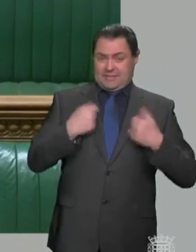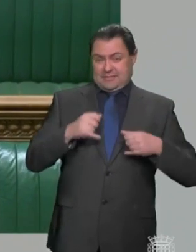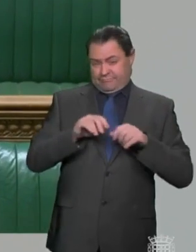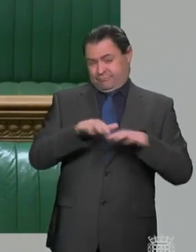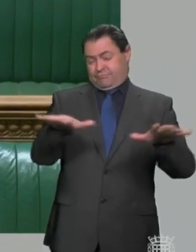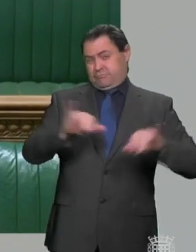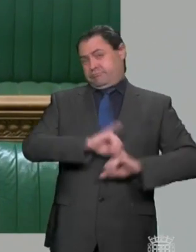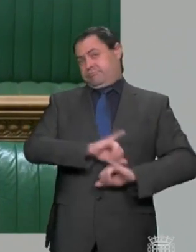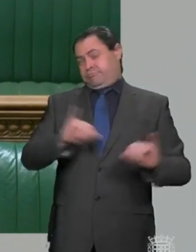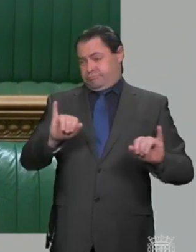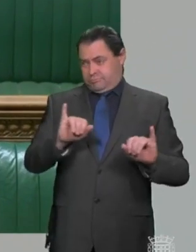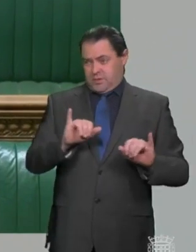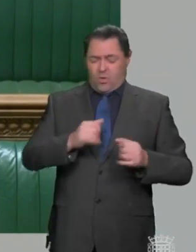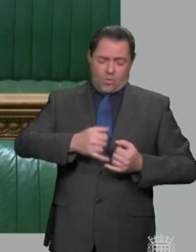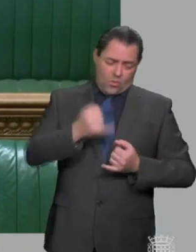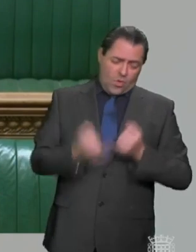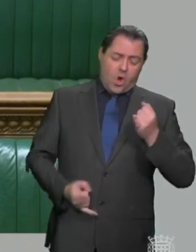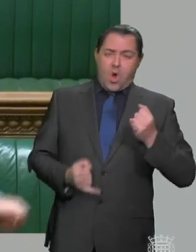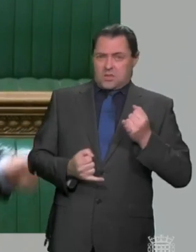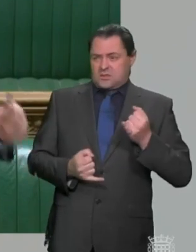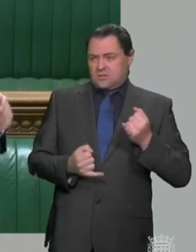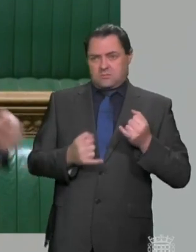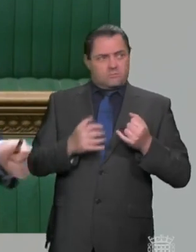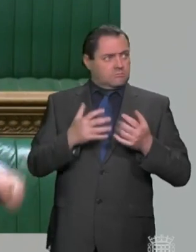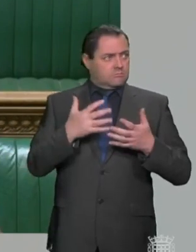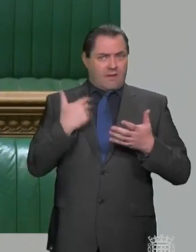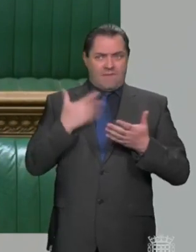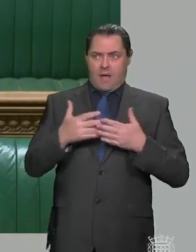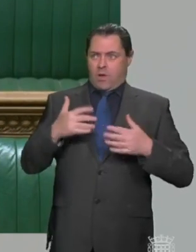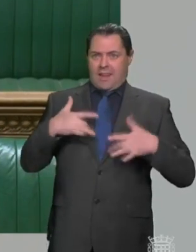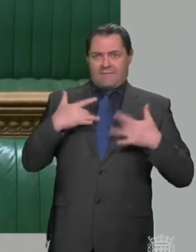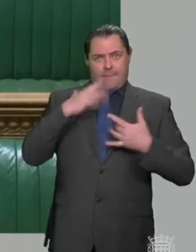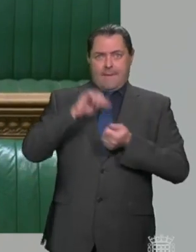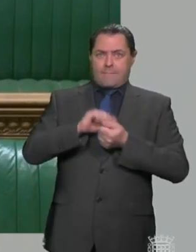in living memory, if not the worst in living memory. We have turned the corner, and it is no